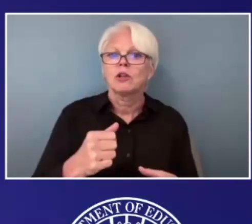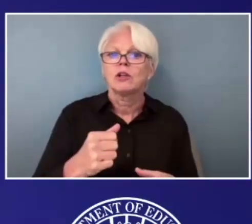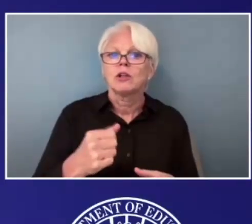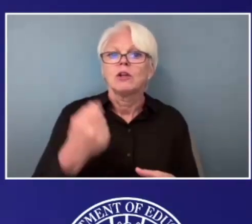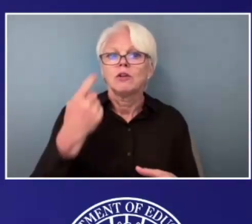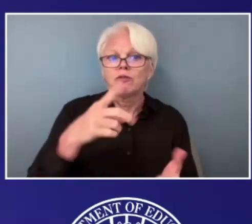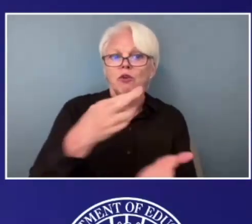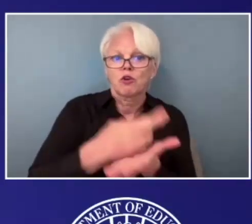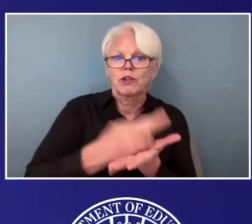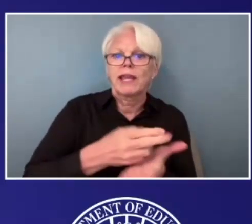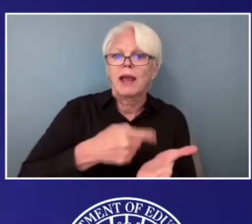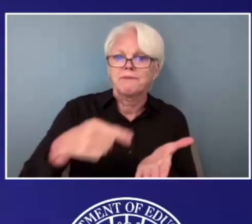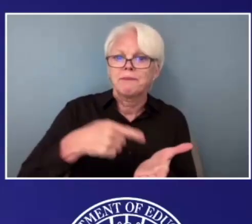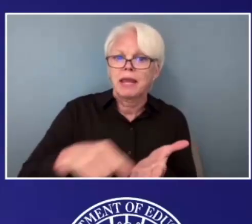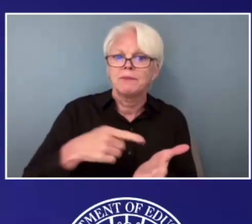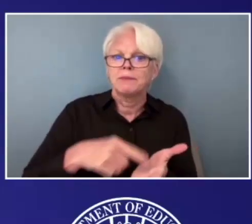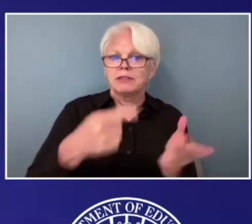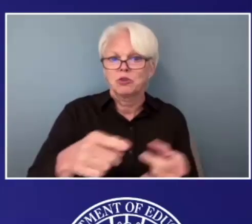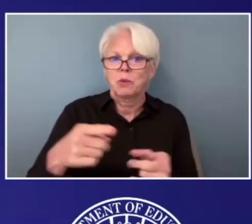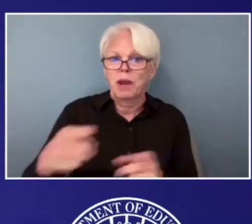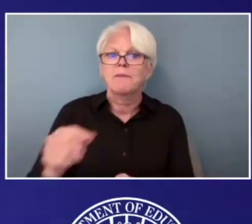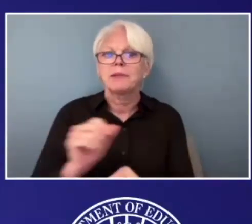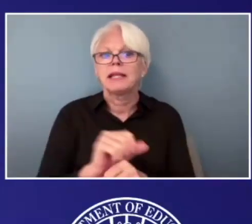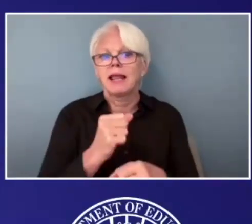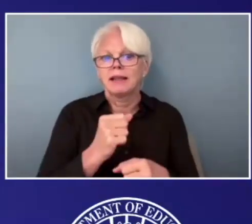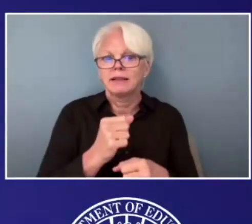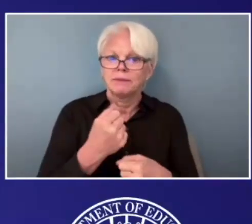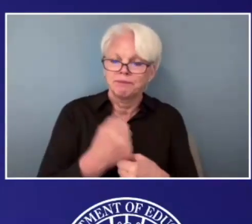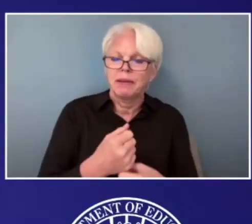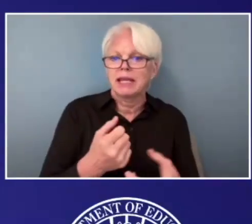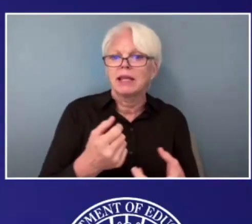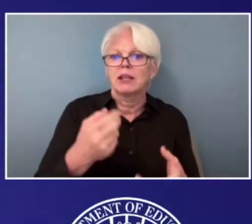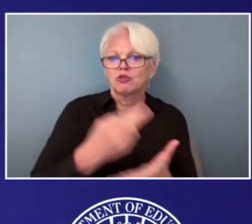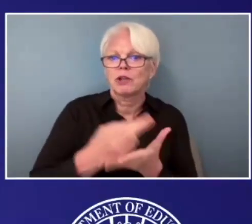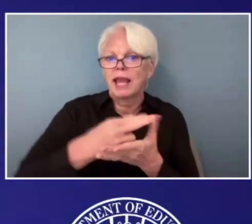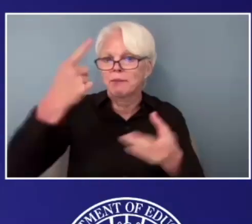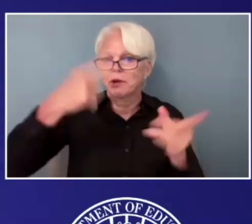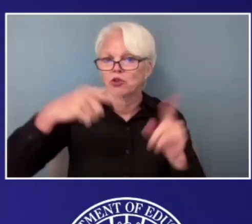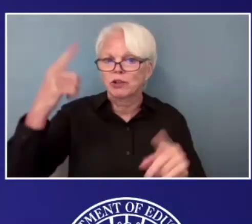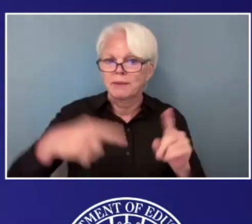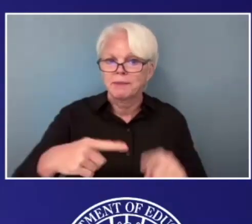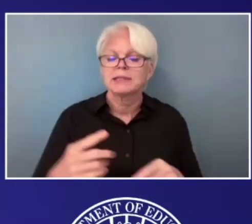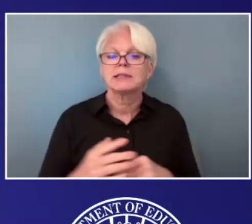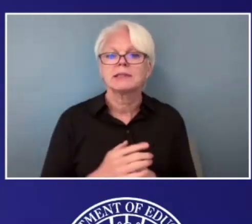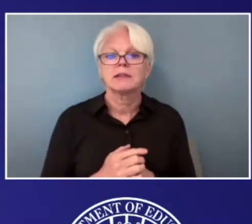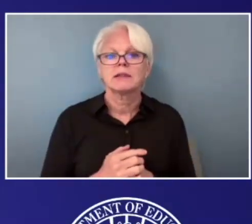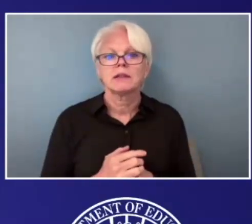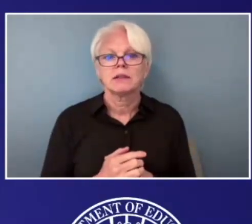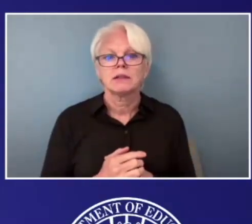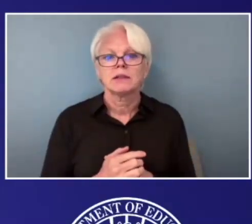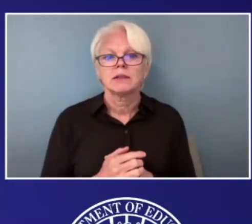making rehabilitation agreements. As well as -- apologies,